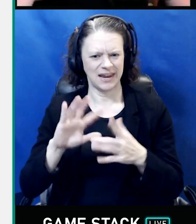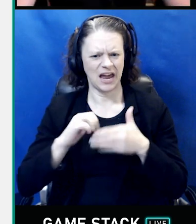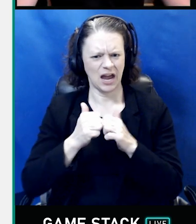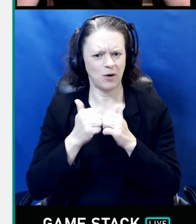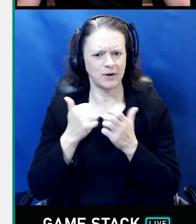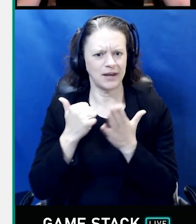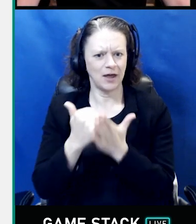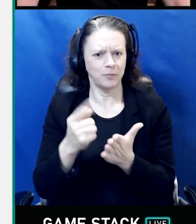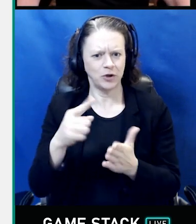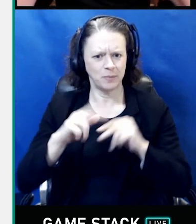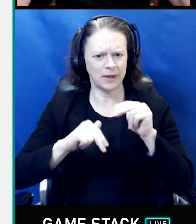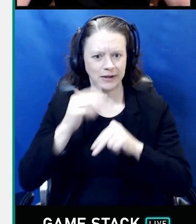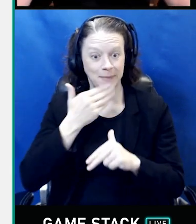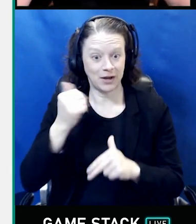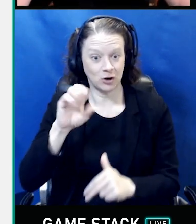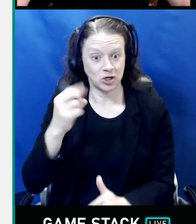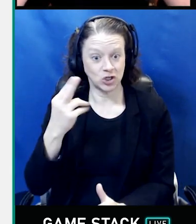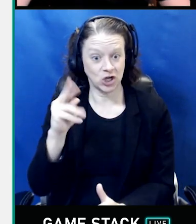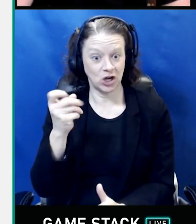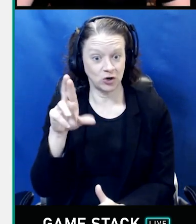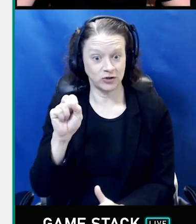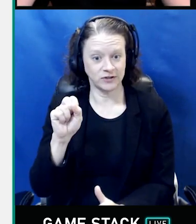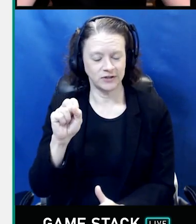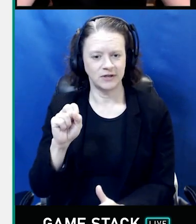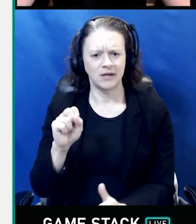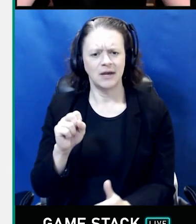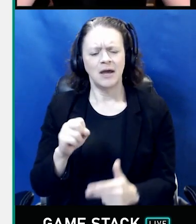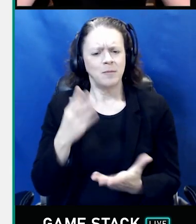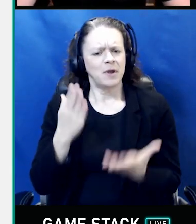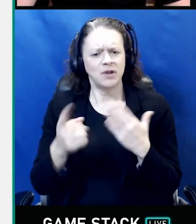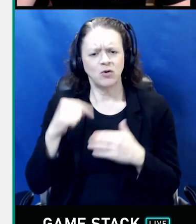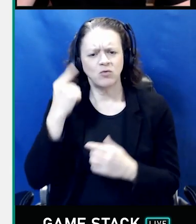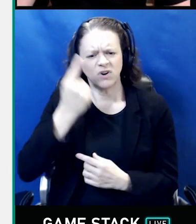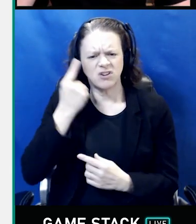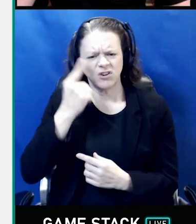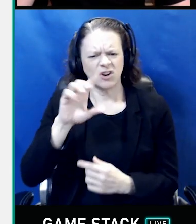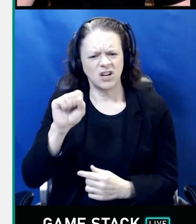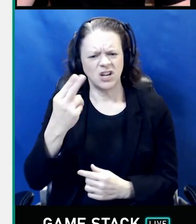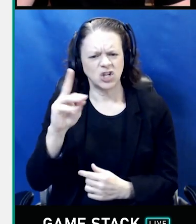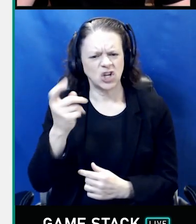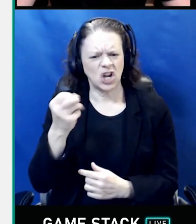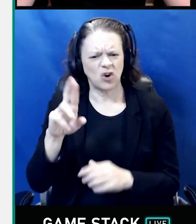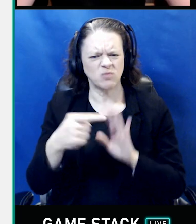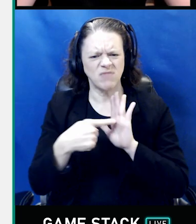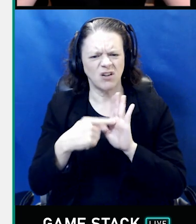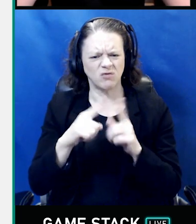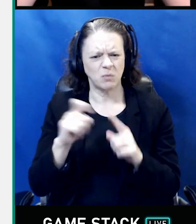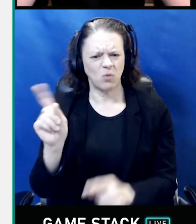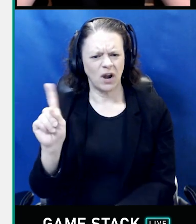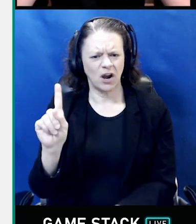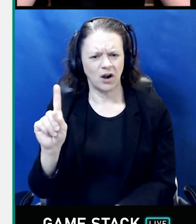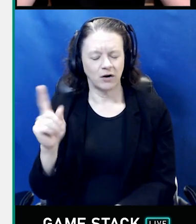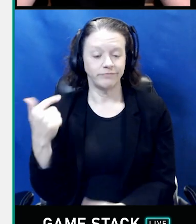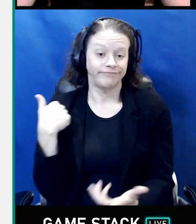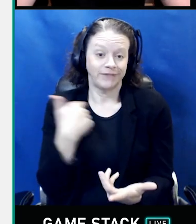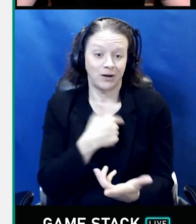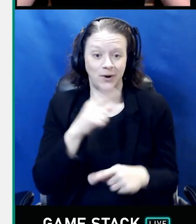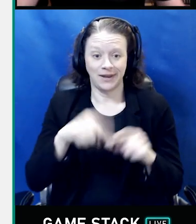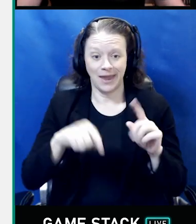So first of all, in idle moments you may have wondered, "Where do shader models come from?" and the answer is we simply cannot come up with this stuff on